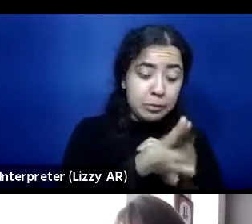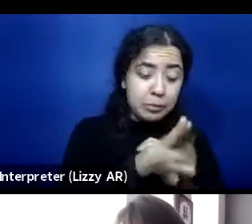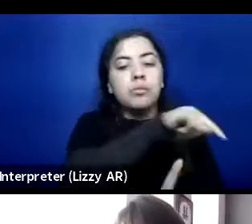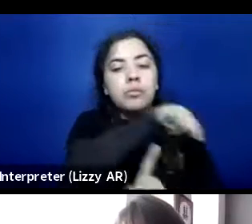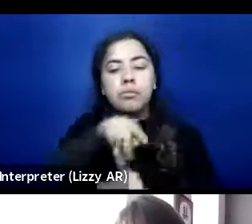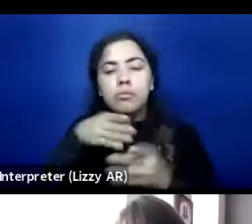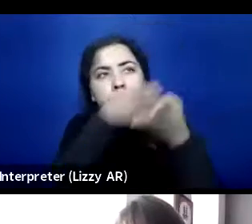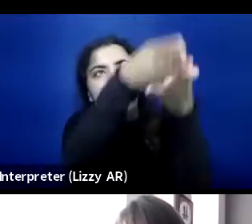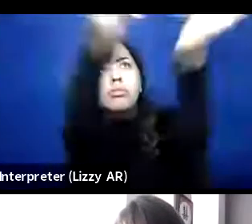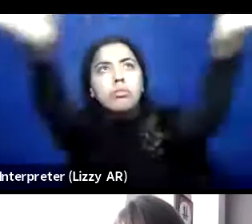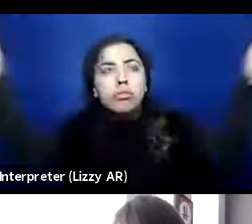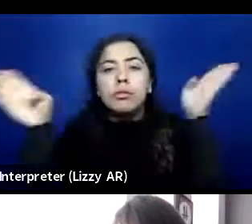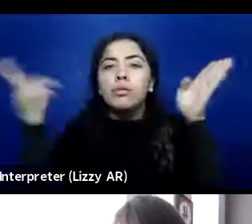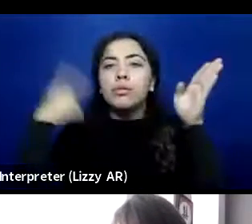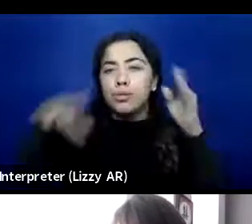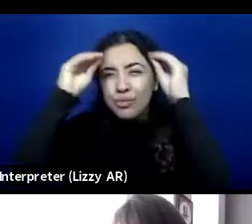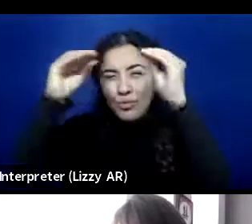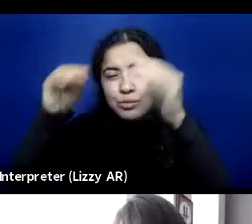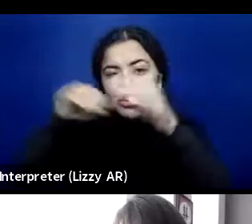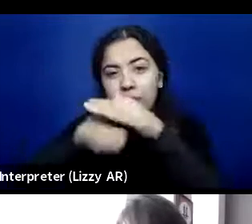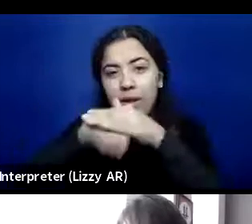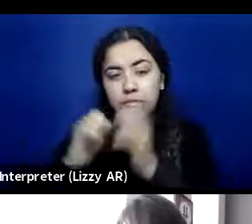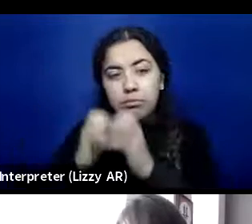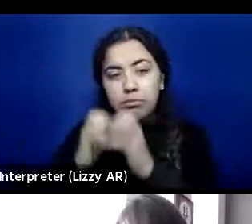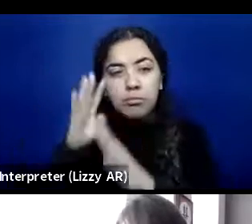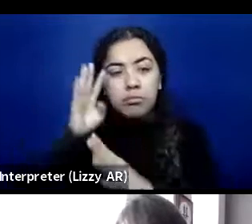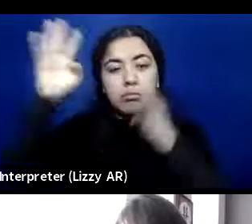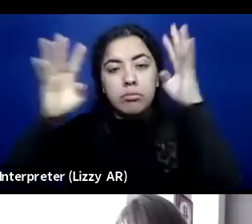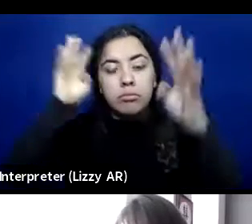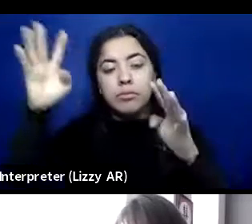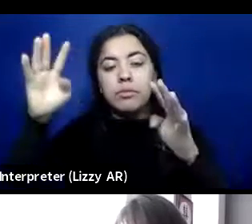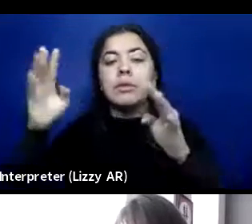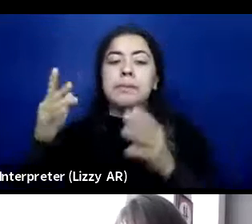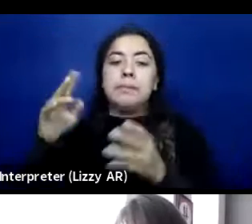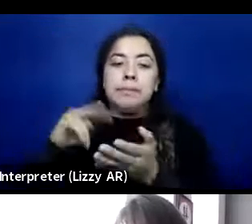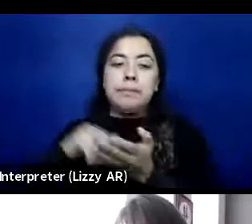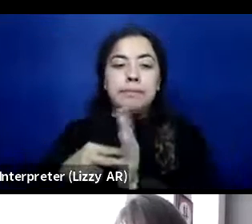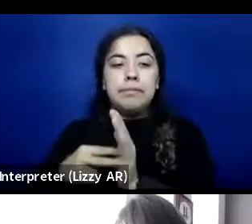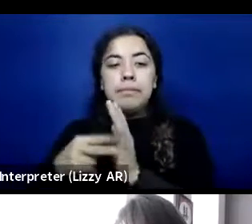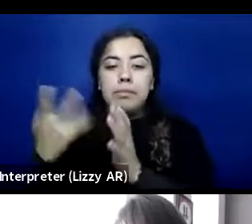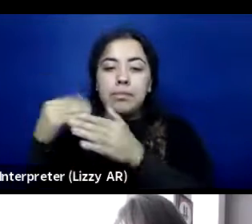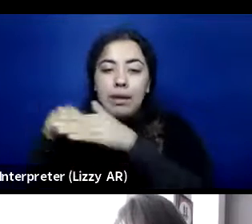Teach Access brings industry, academia, and advocacy together to create models for teaching and training students